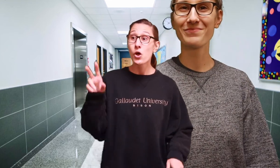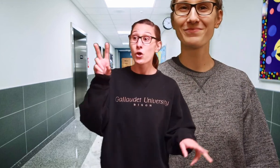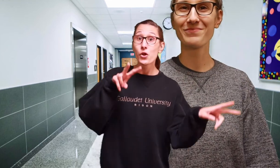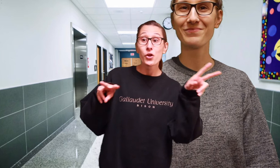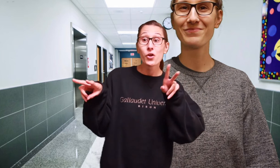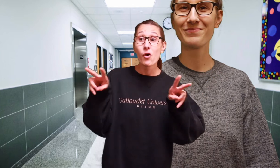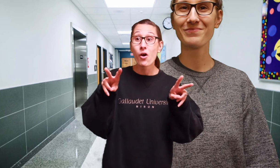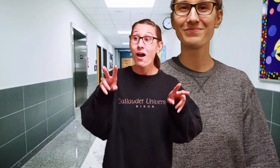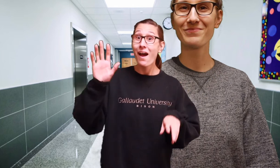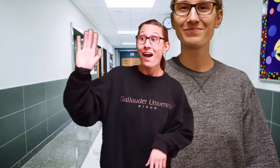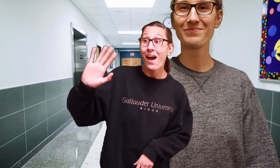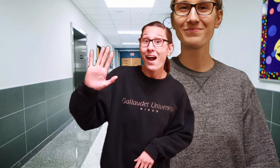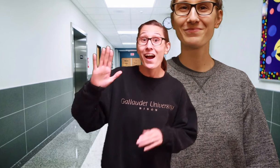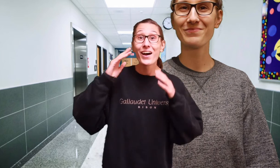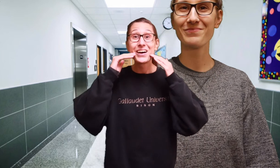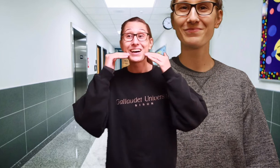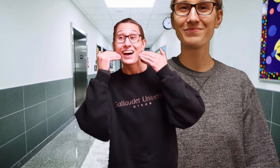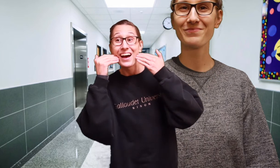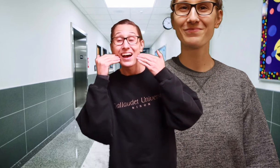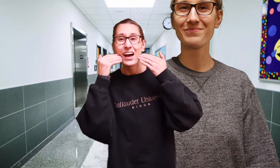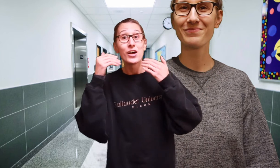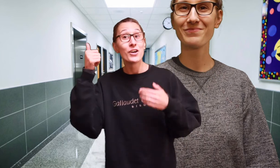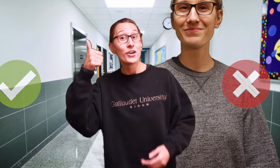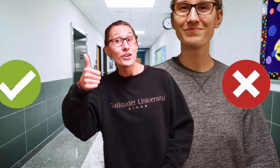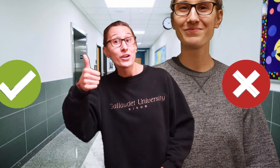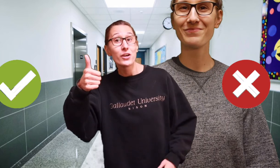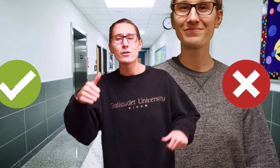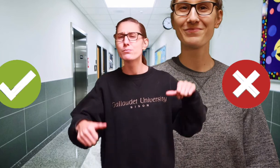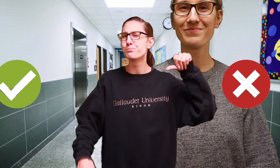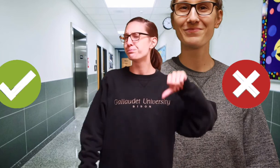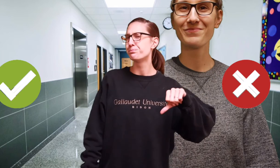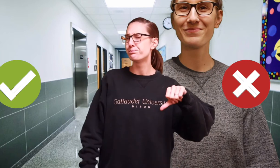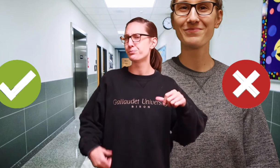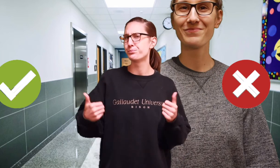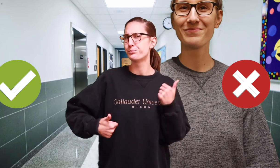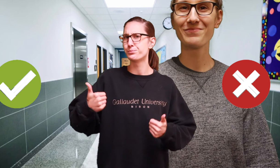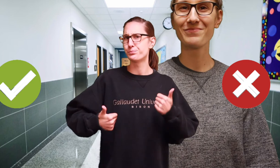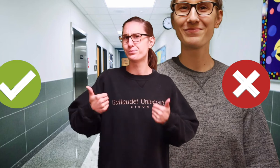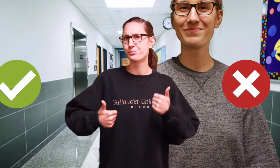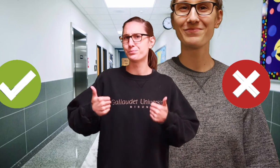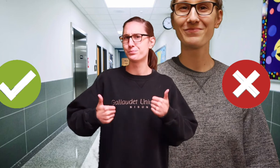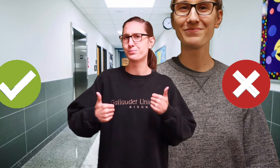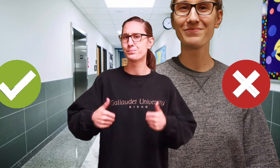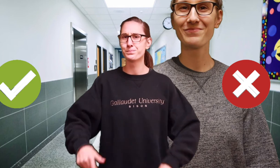Is saying "hi" and being kind good or bad?